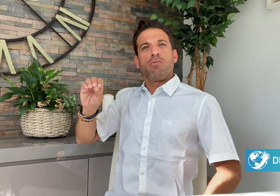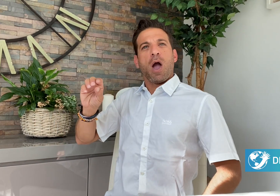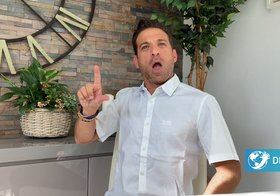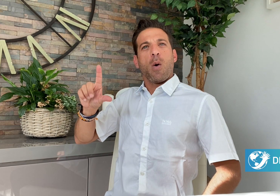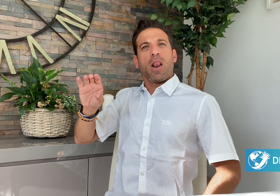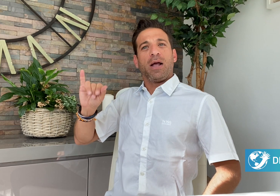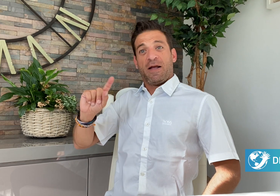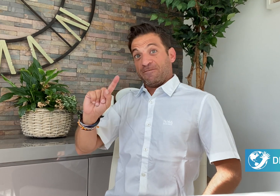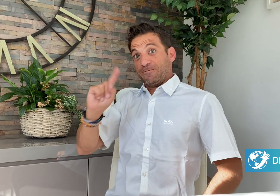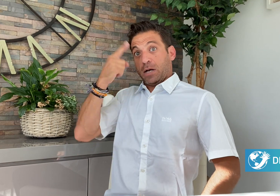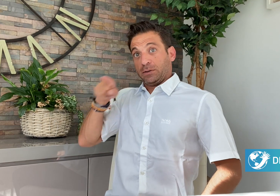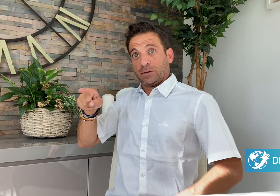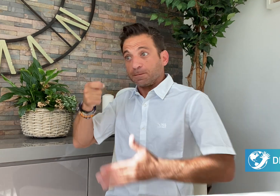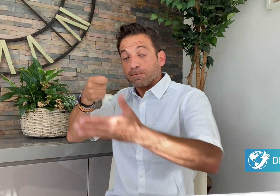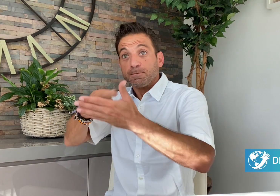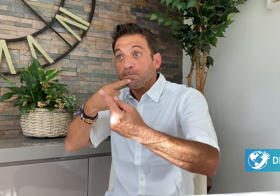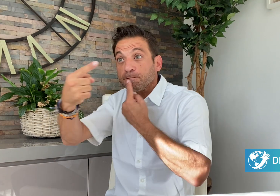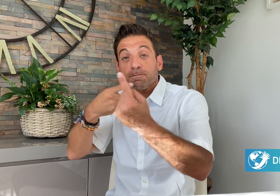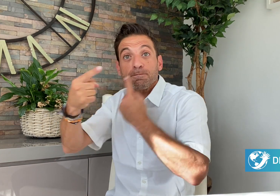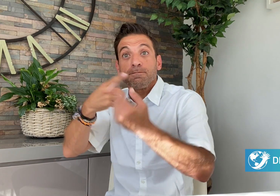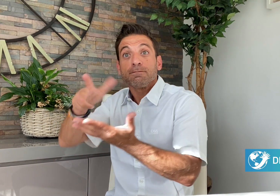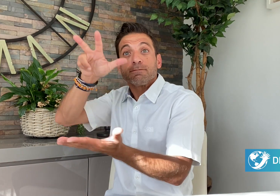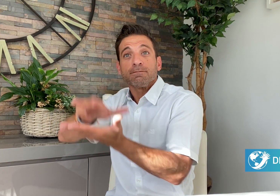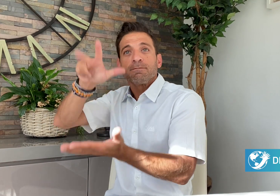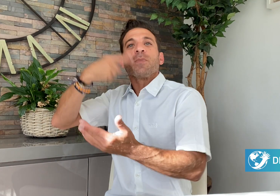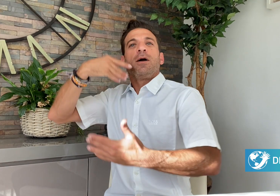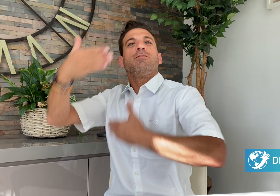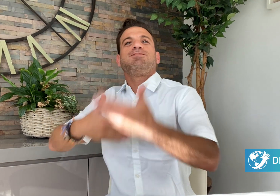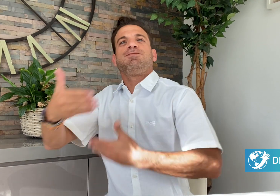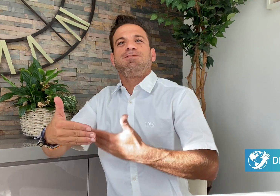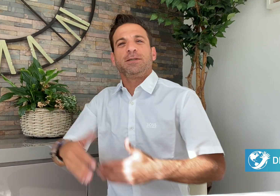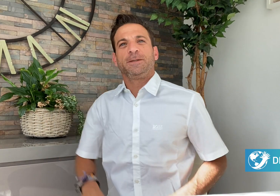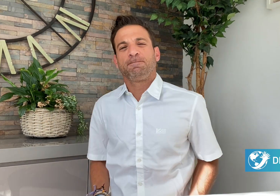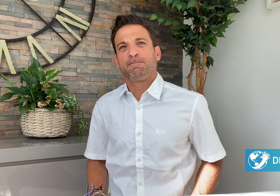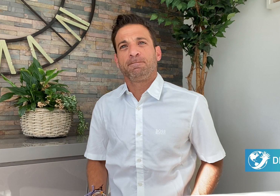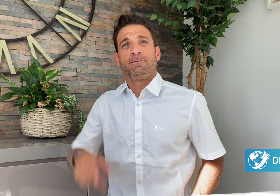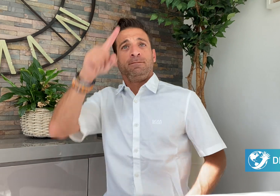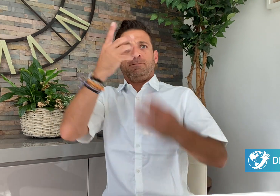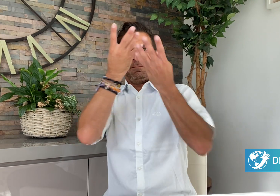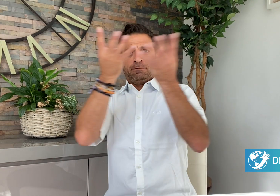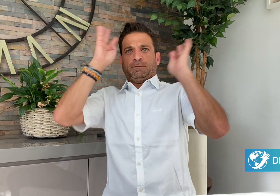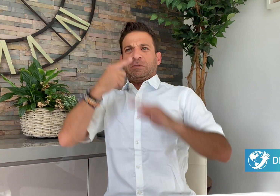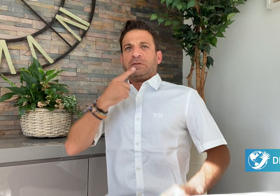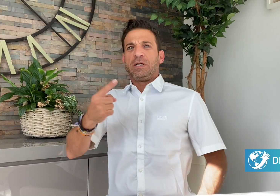Rowley’s lawsuit is decided. The justice overseeing this case said